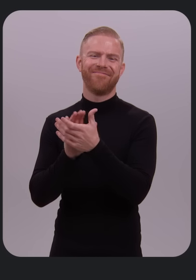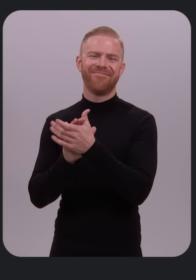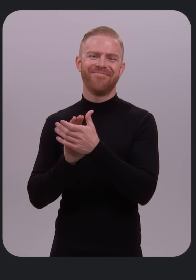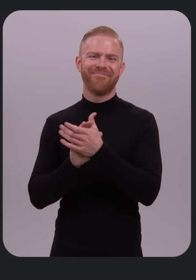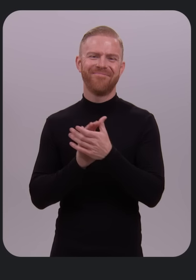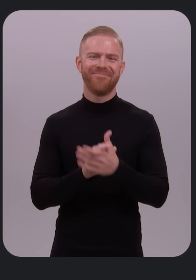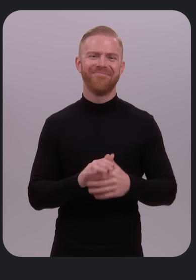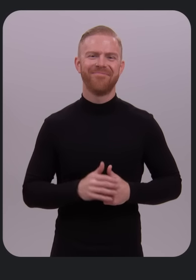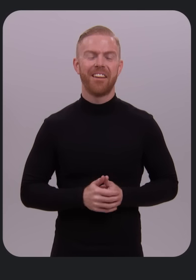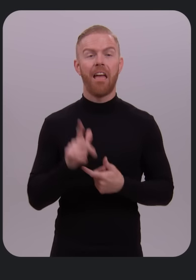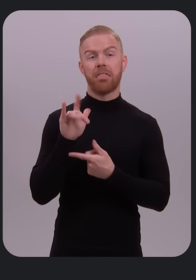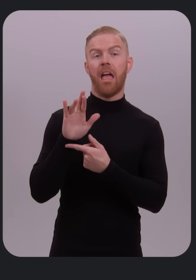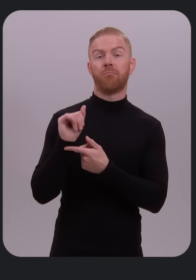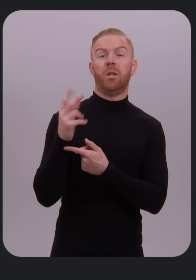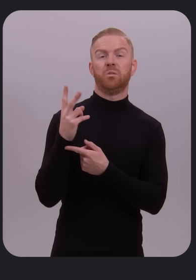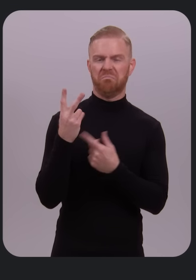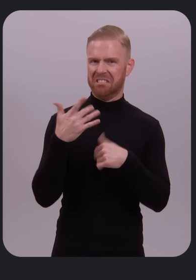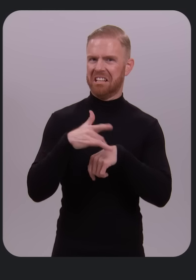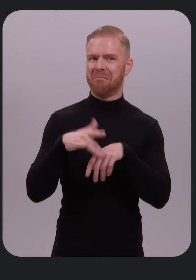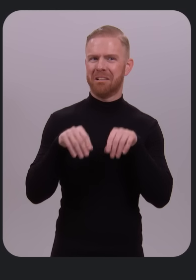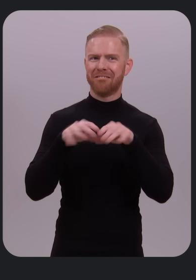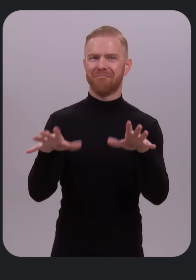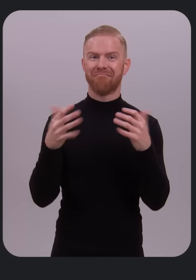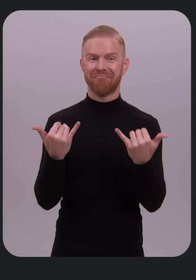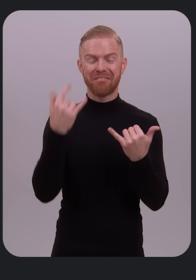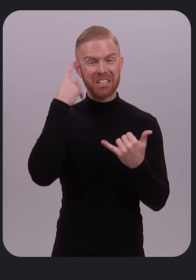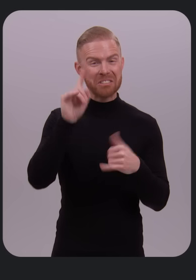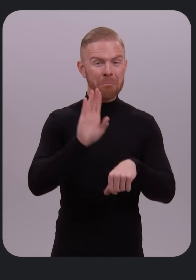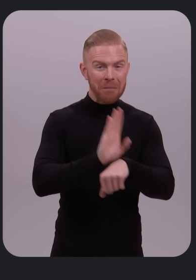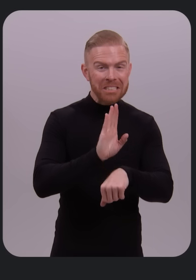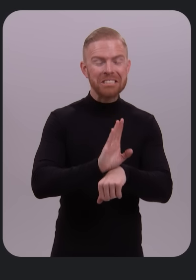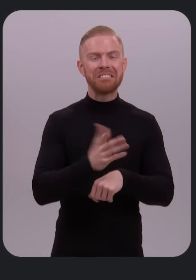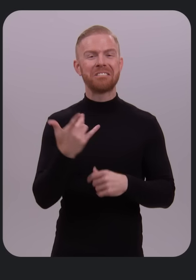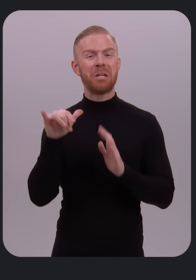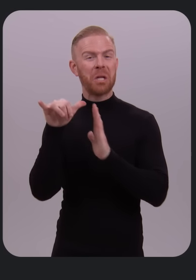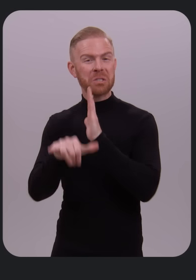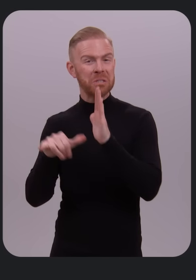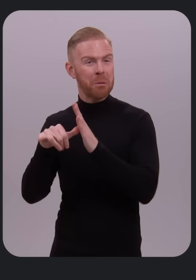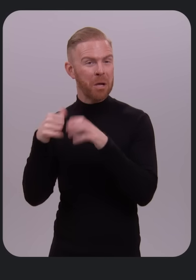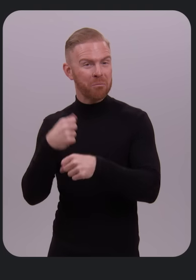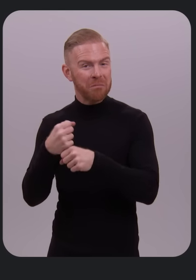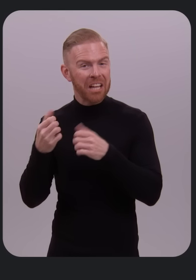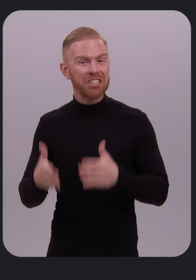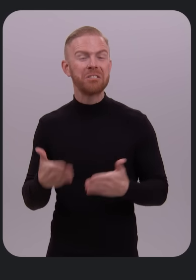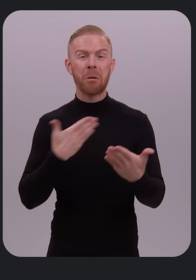Lyria 2 is available today, for enterprises, YouTube creators, and musicians.